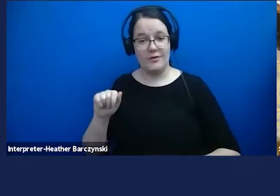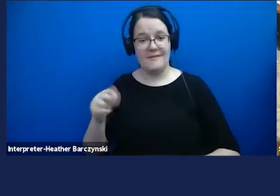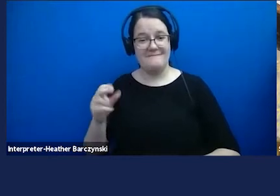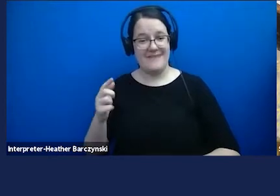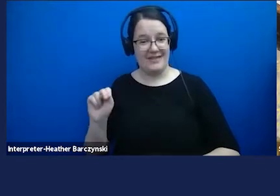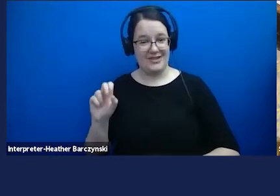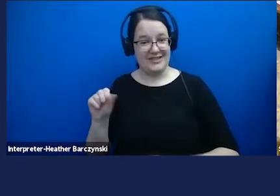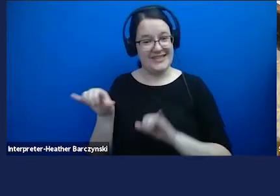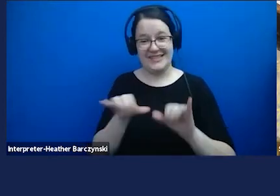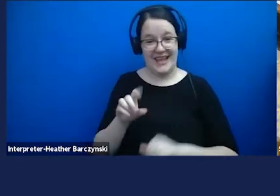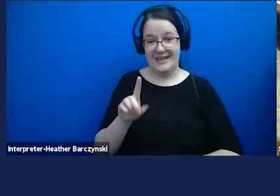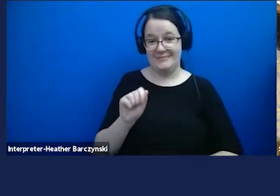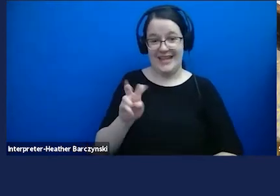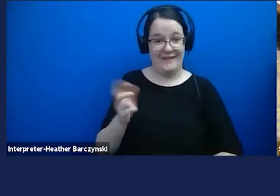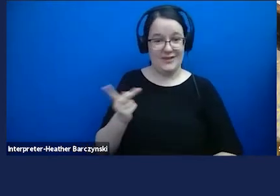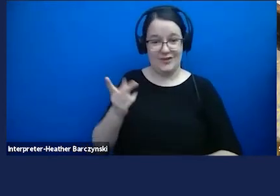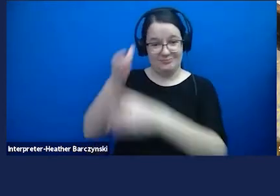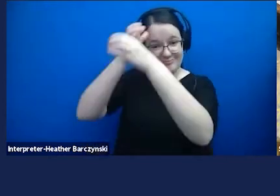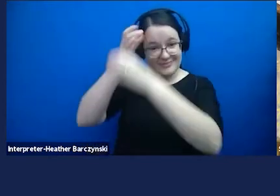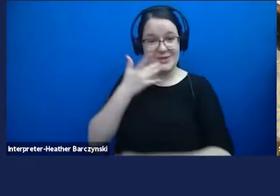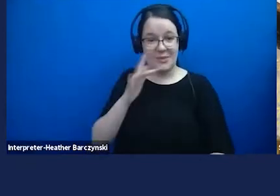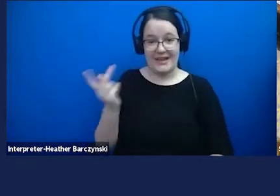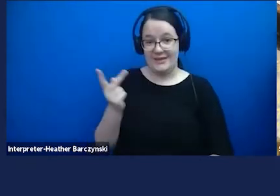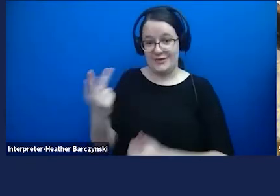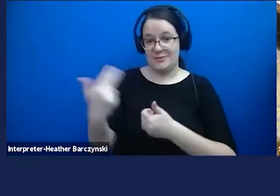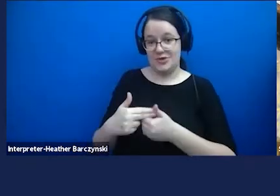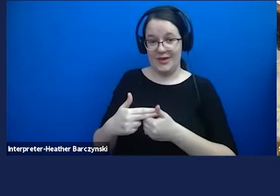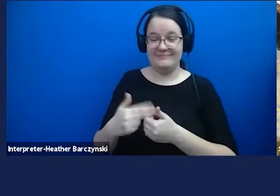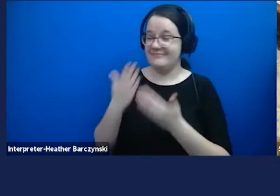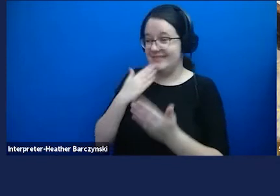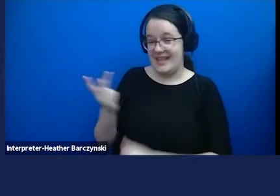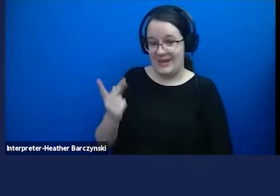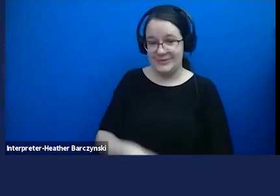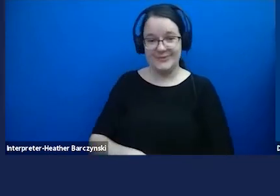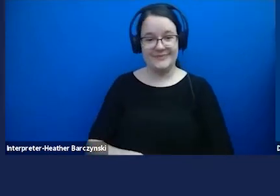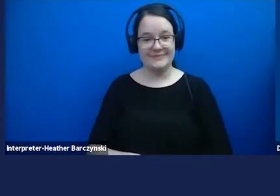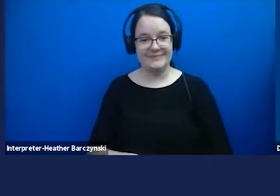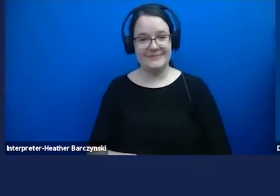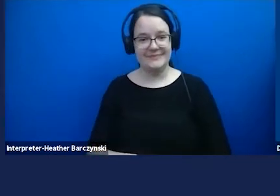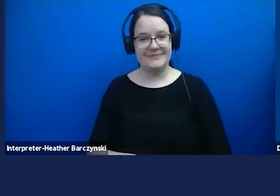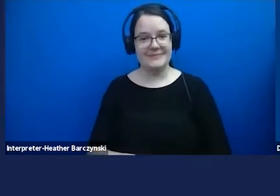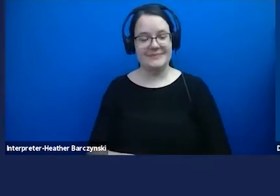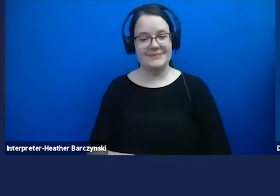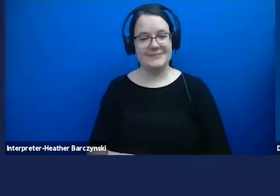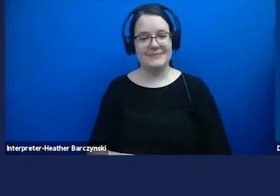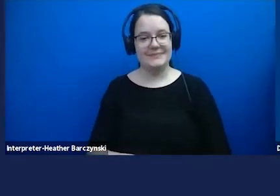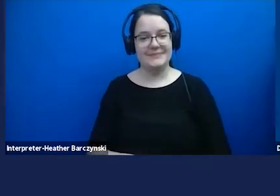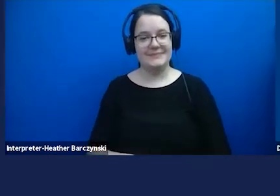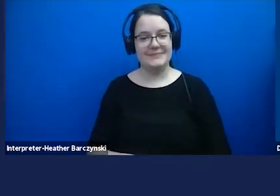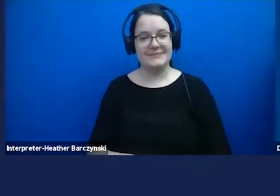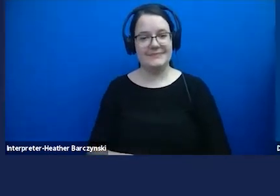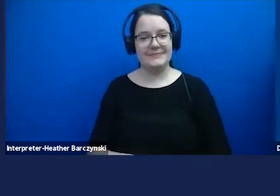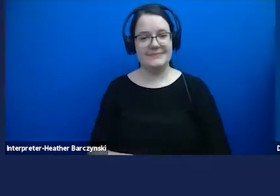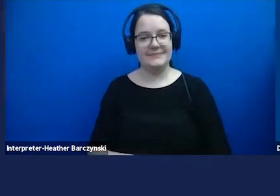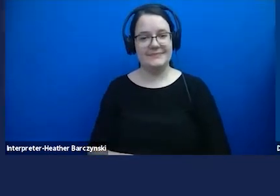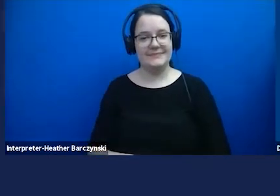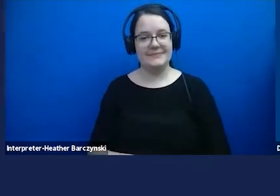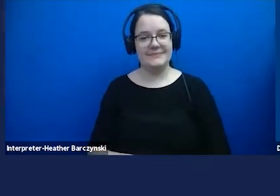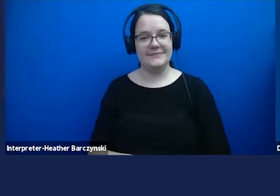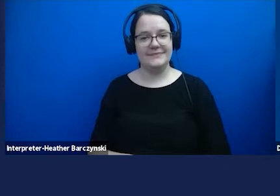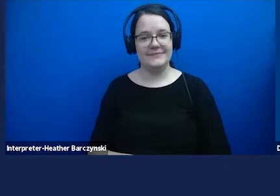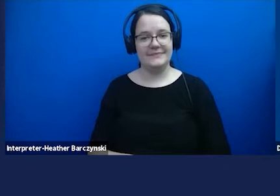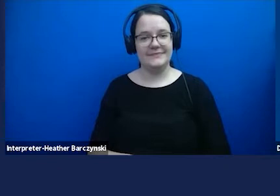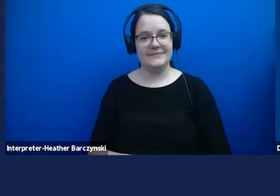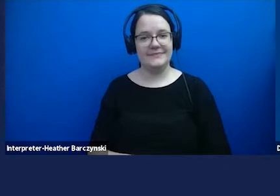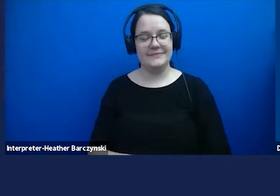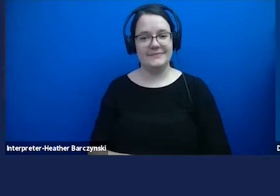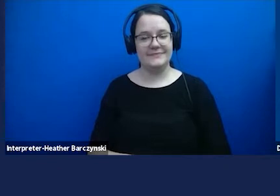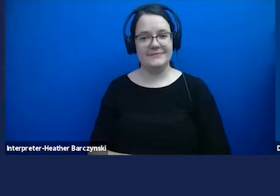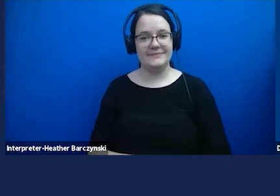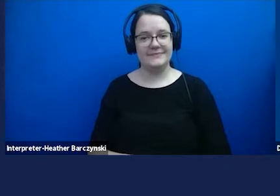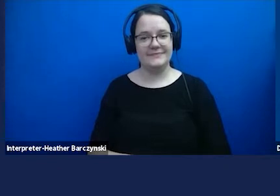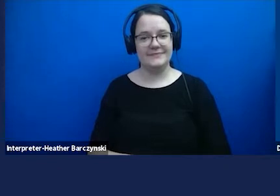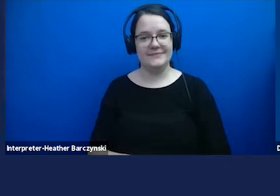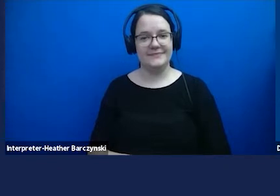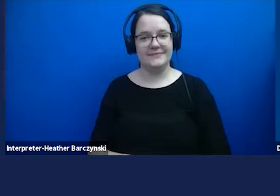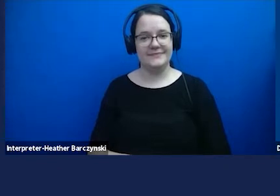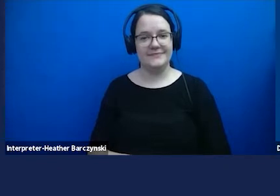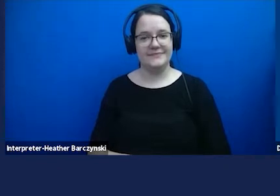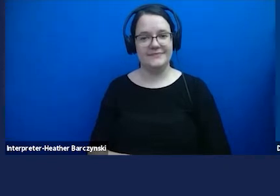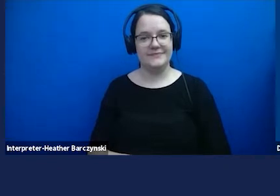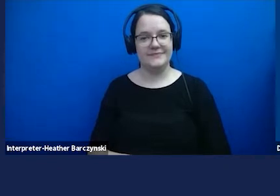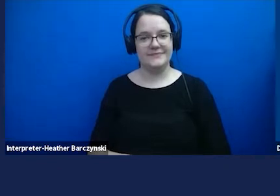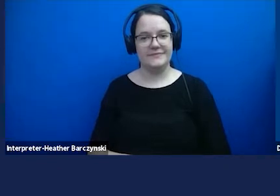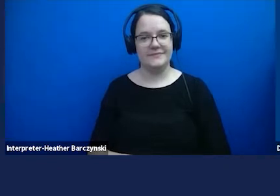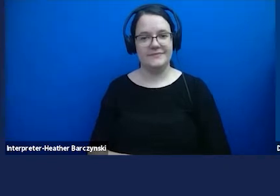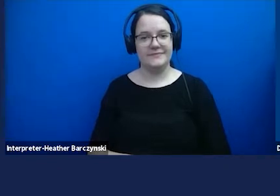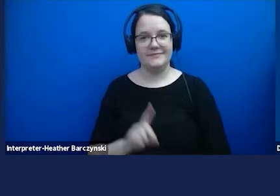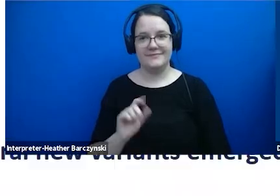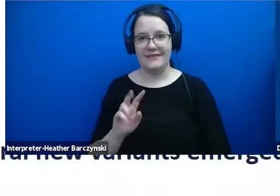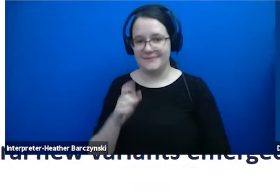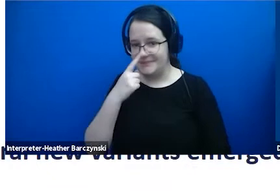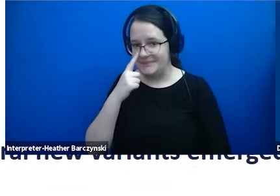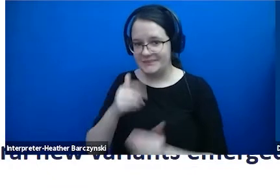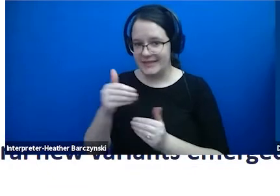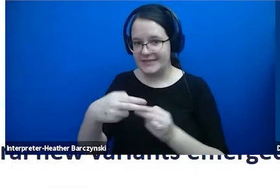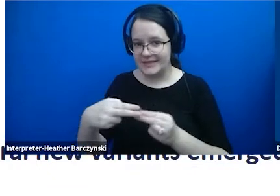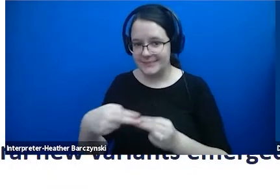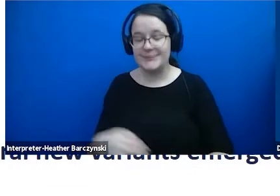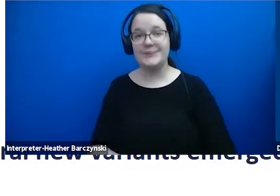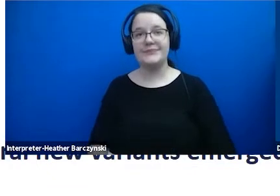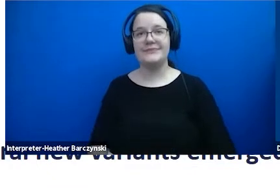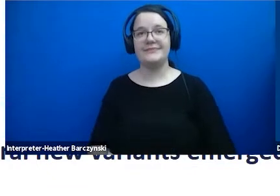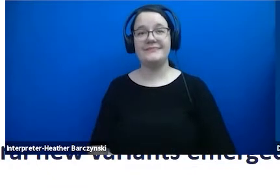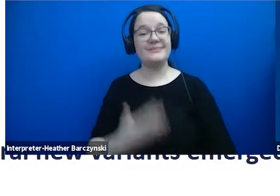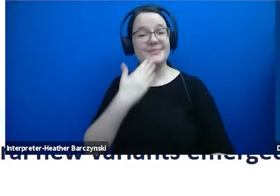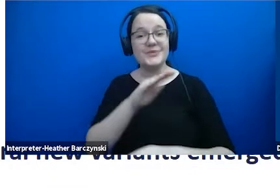lucky to have them both join us and thank you both the next slide good afternoon everybody